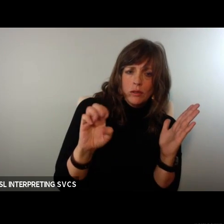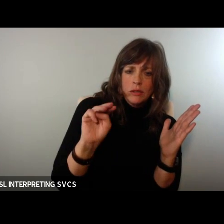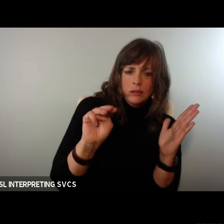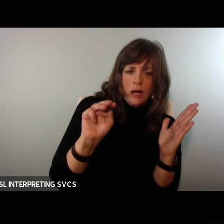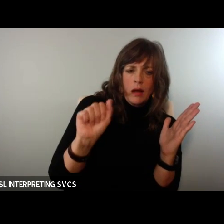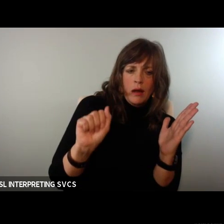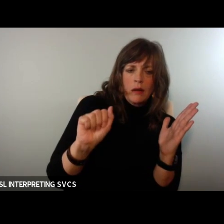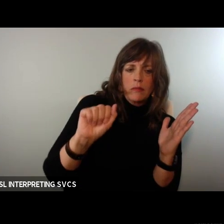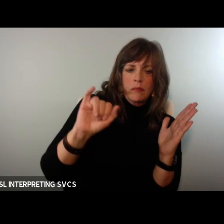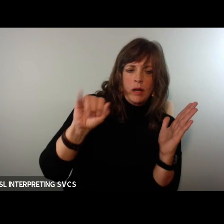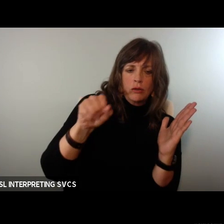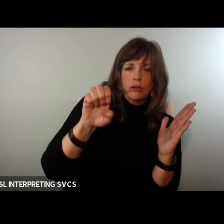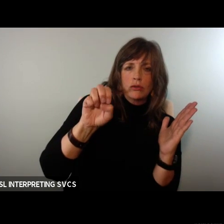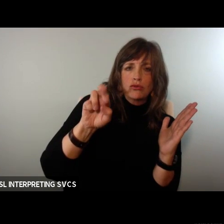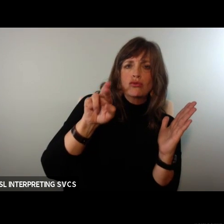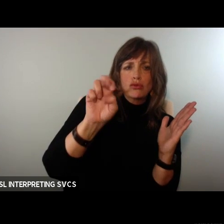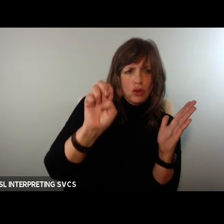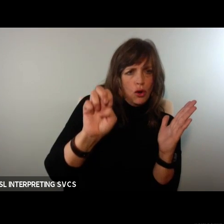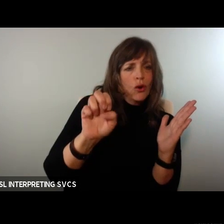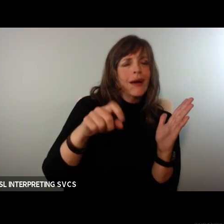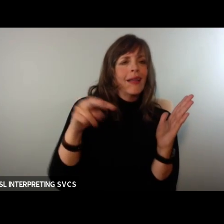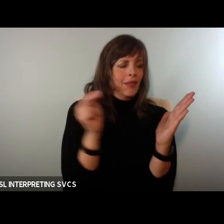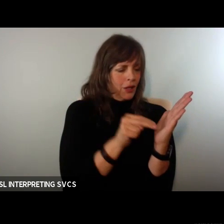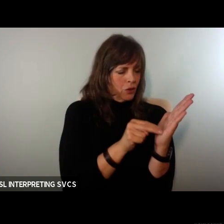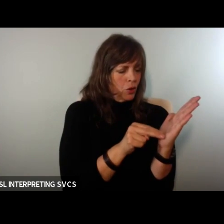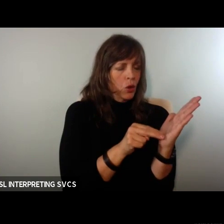and if it does indeed cover an epidemic like the coronavirus.